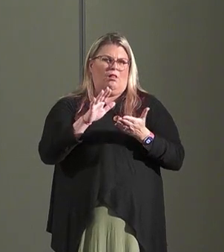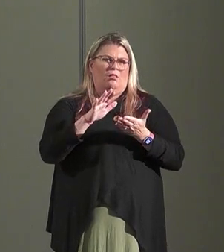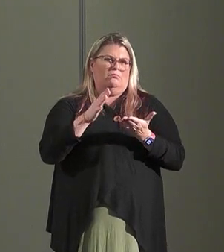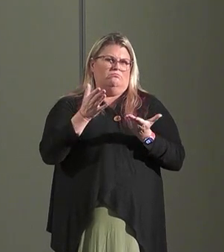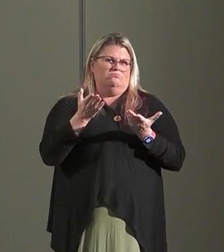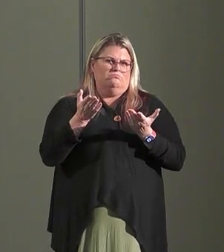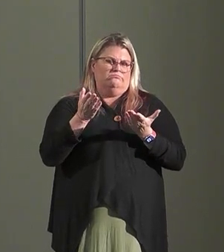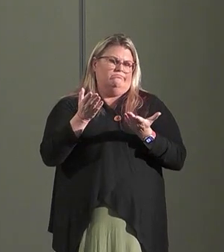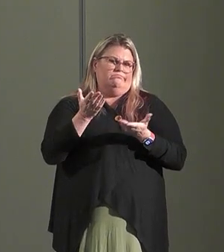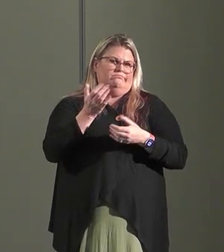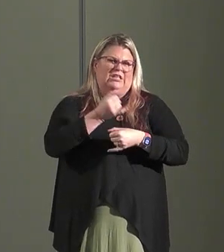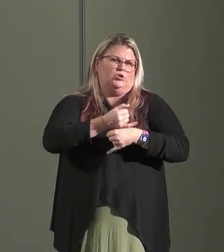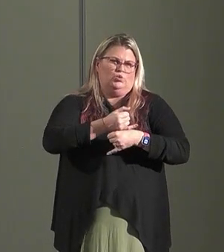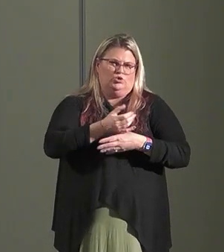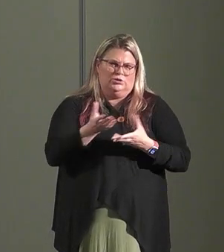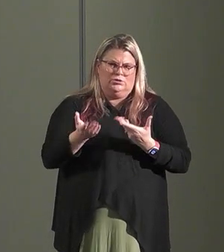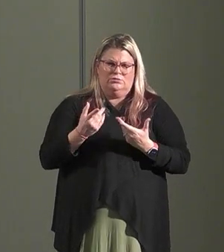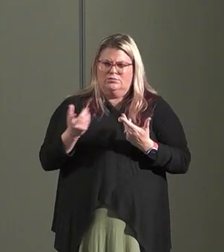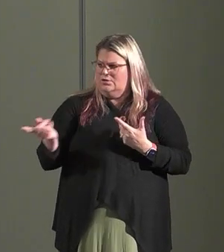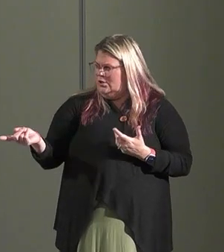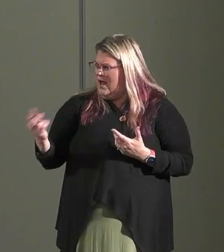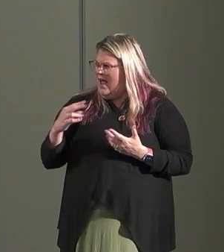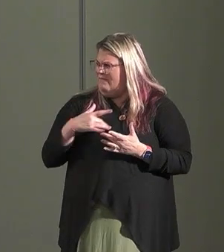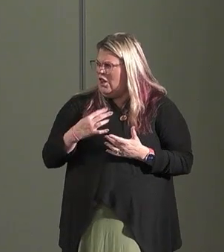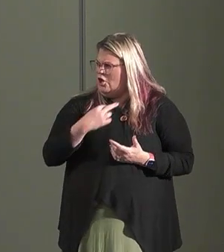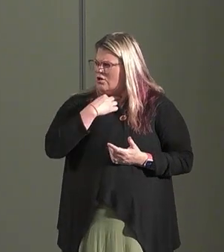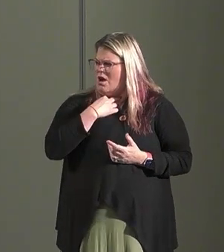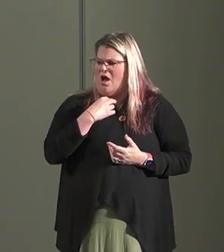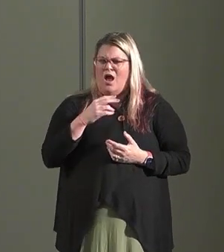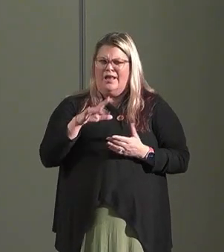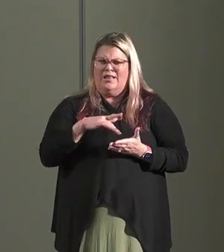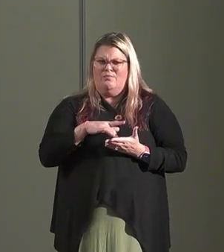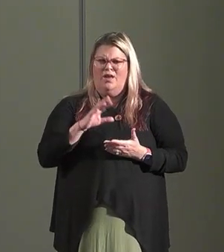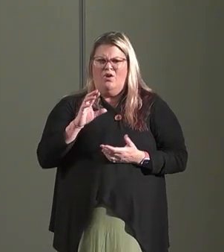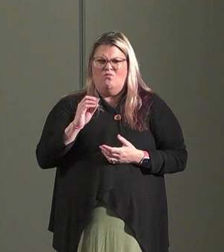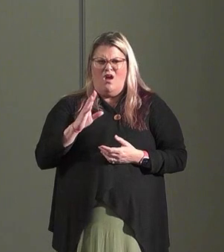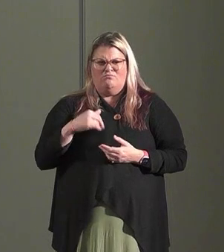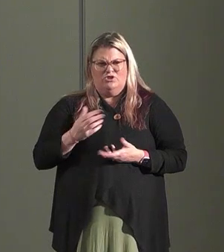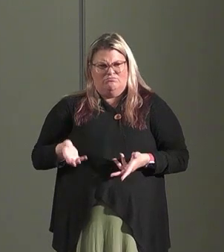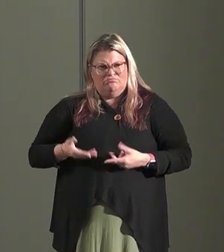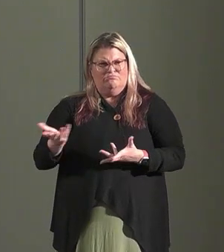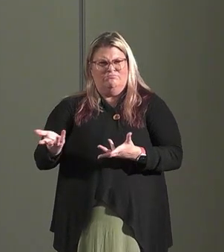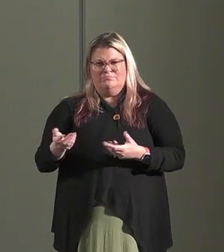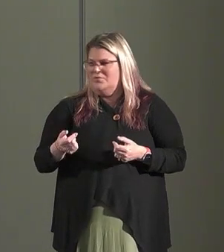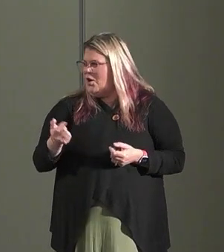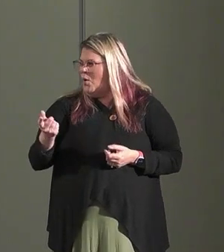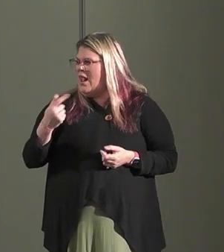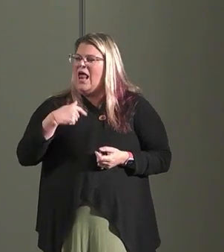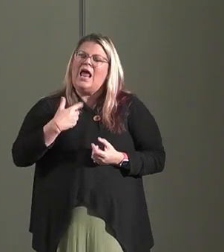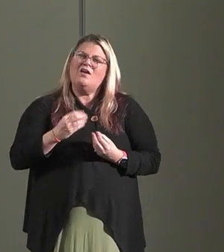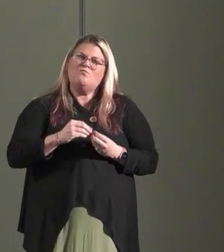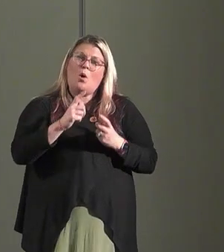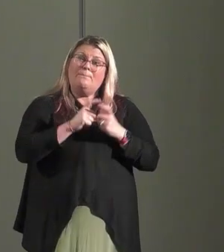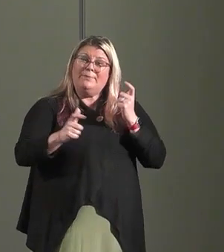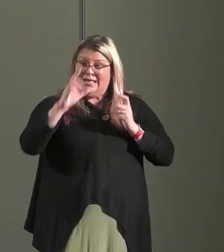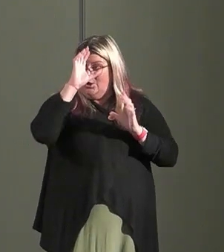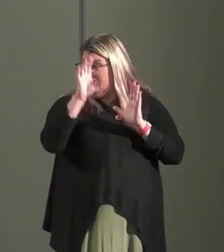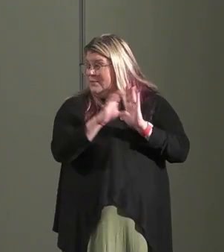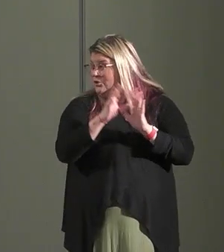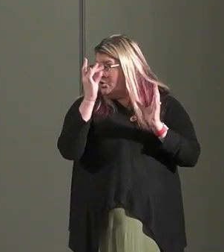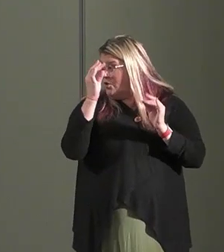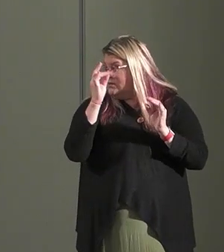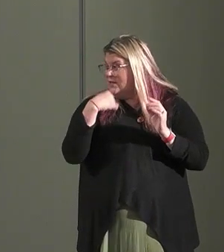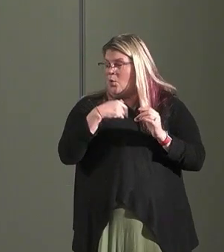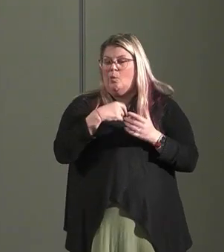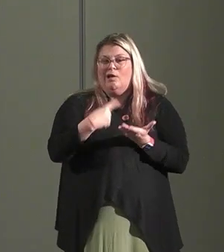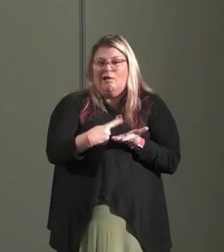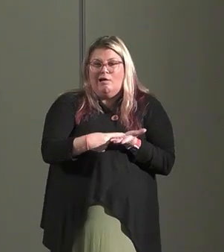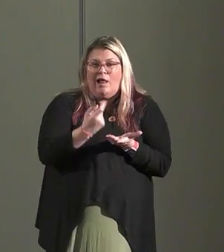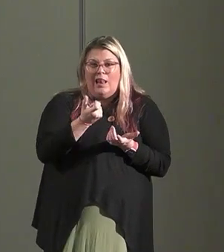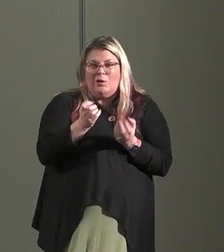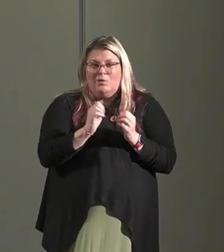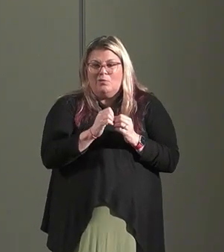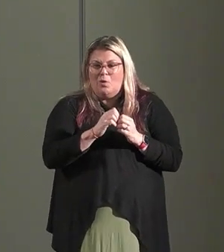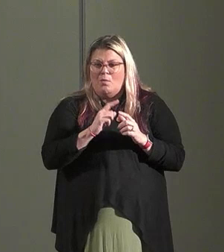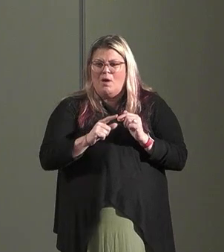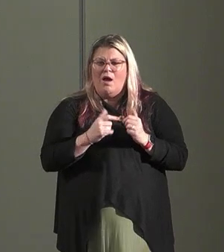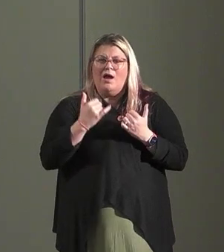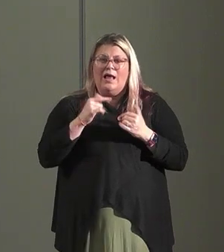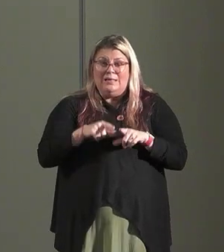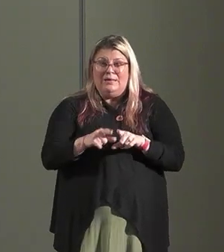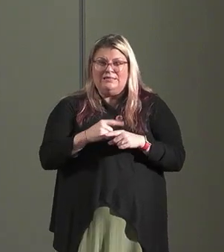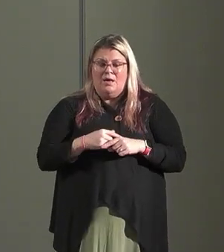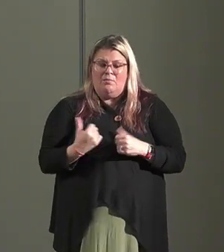I have bigger picture thoughts in the meantime I will defer to the study experts.